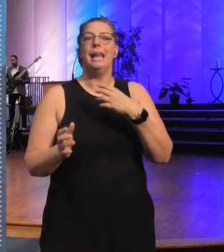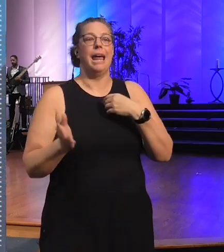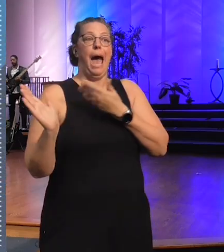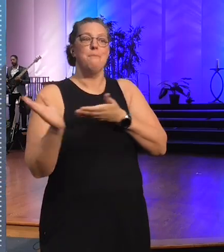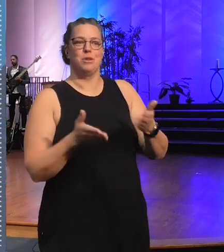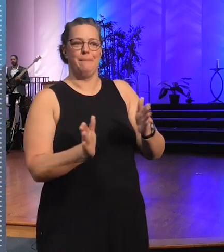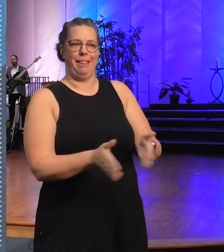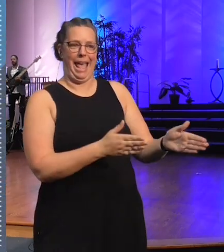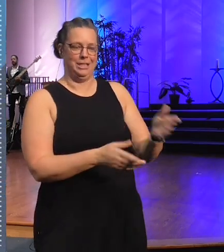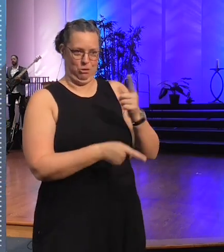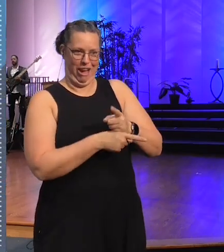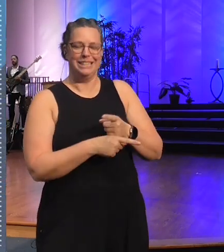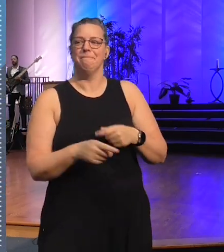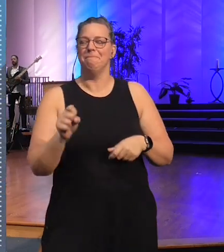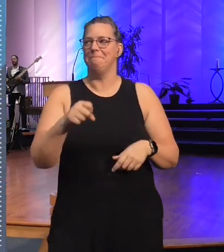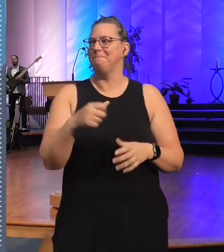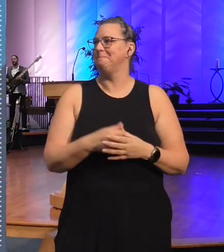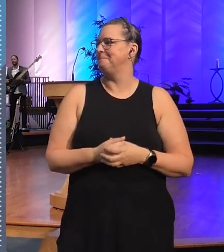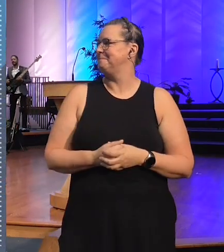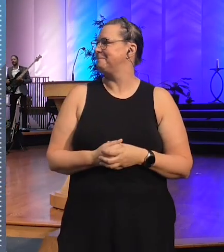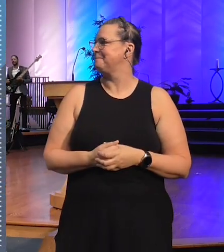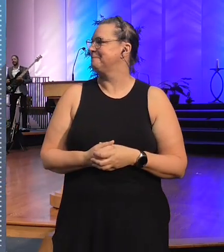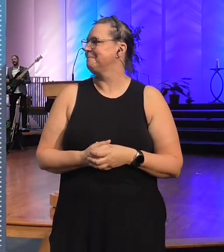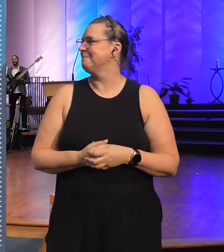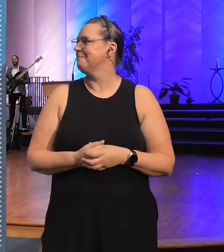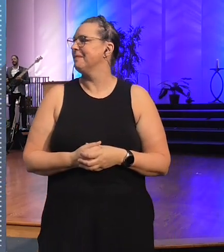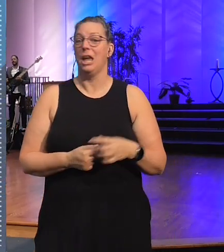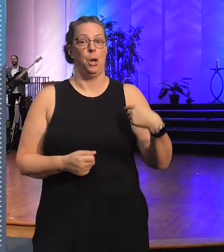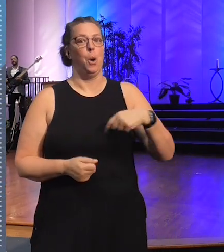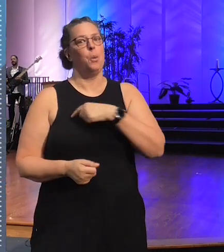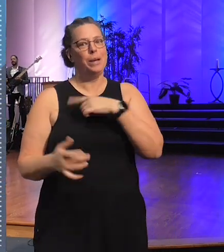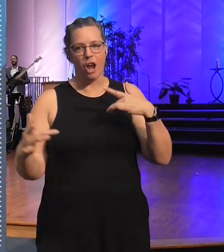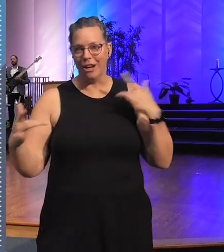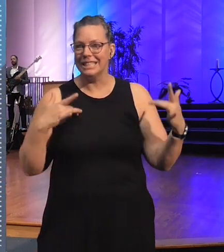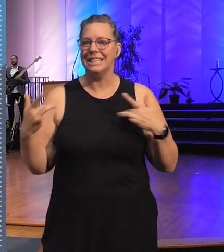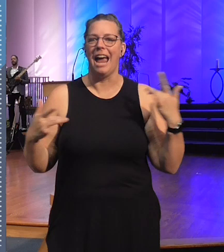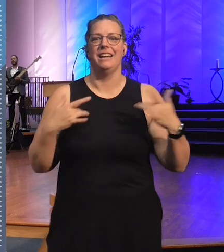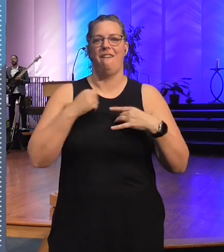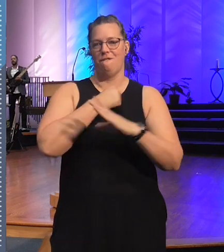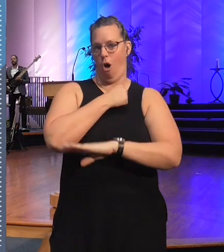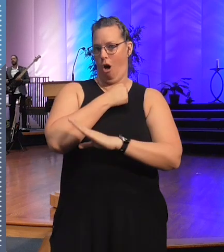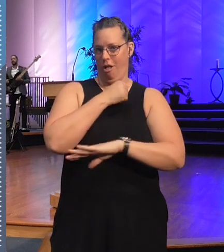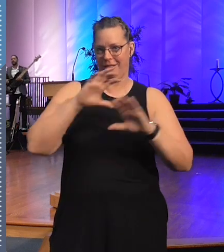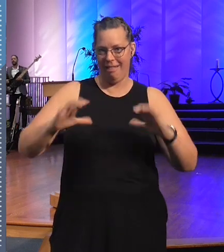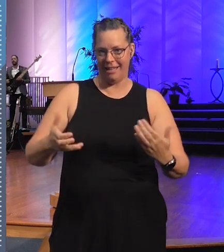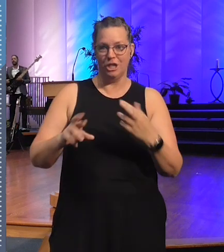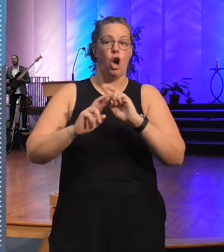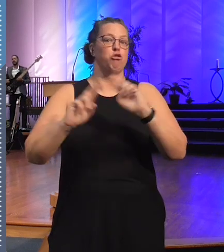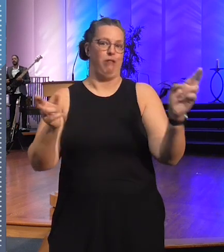you bring plans M so we are so excited that our fall classes are getting ready to start here on